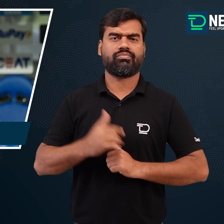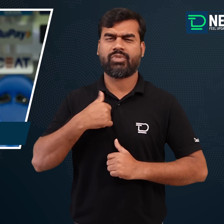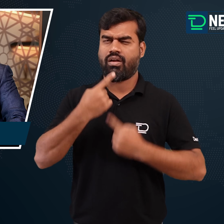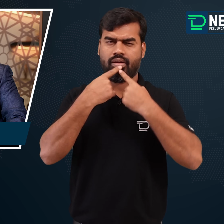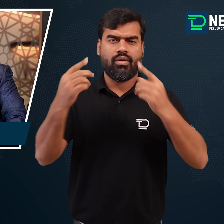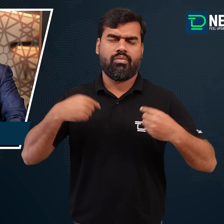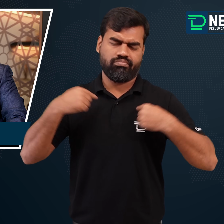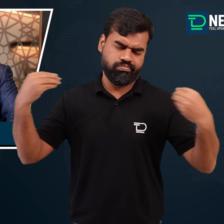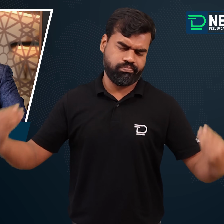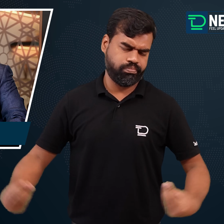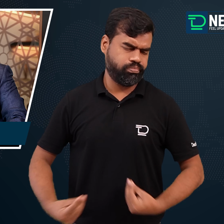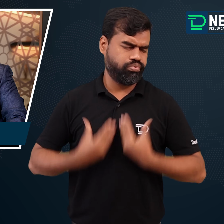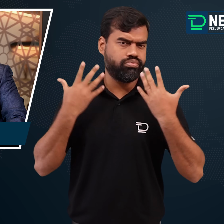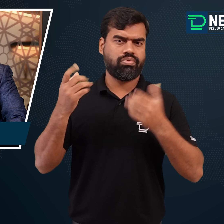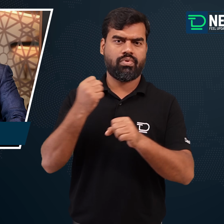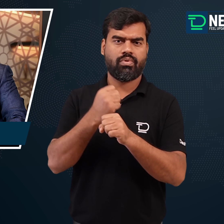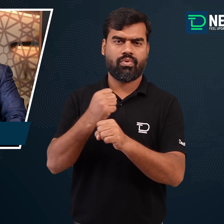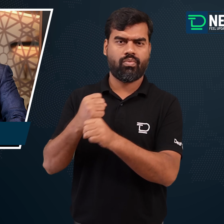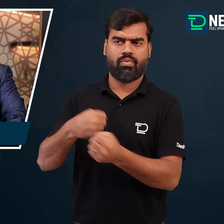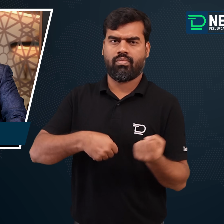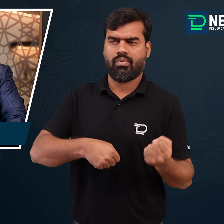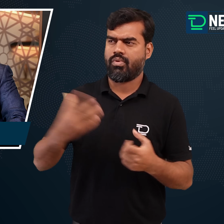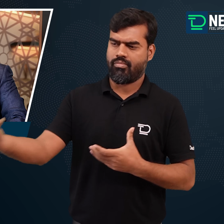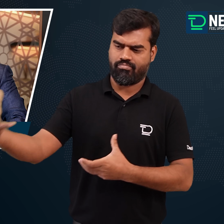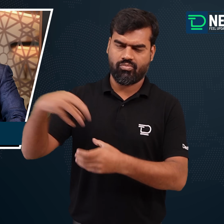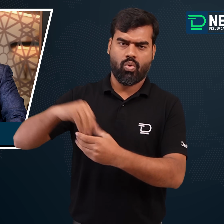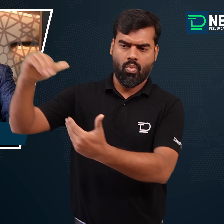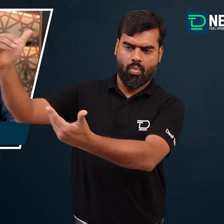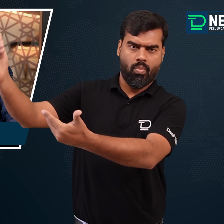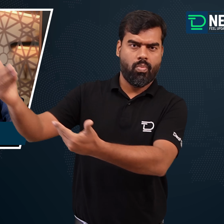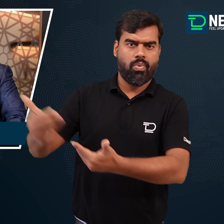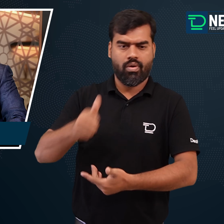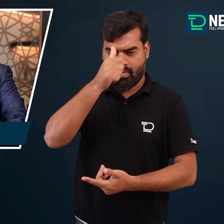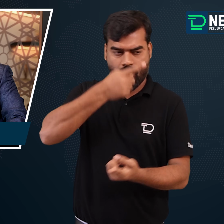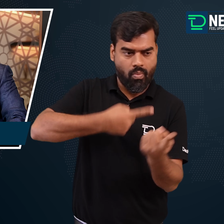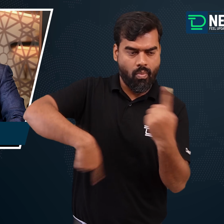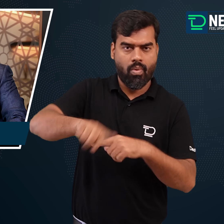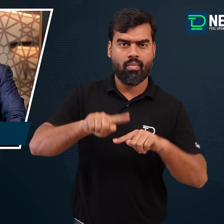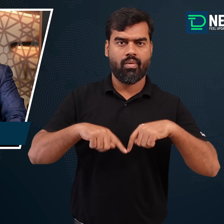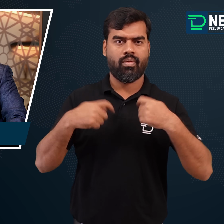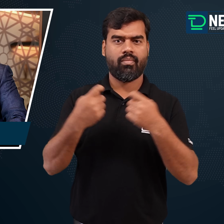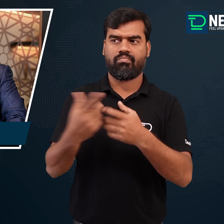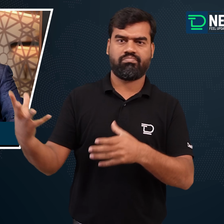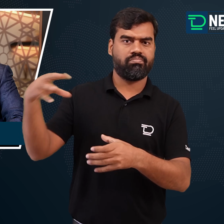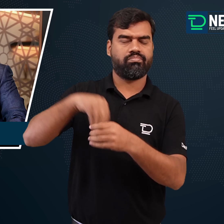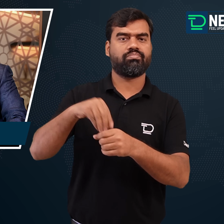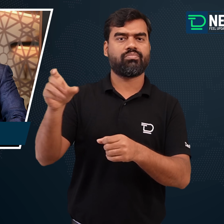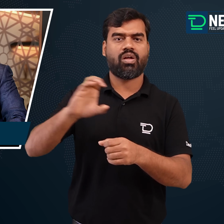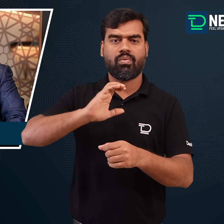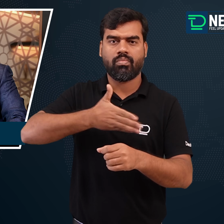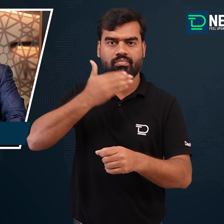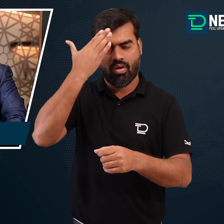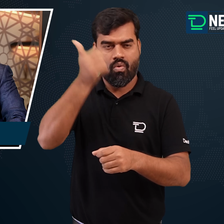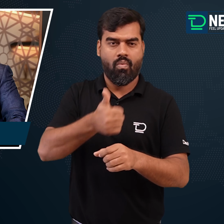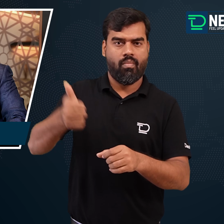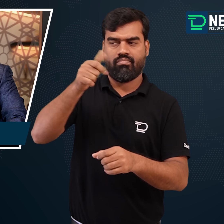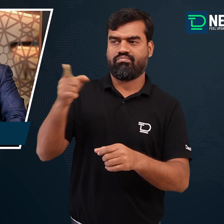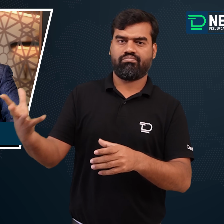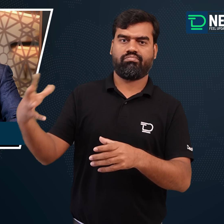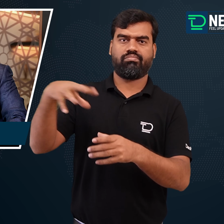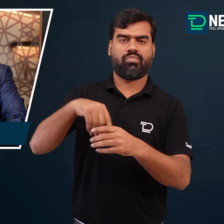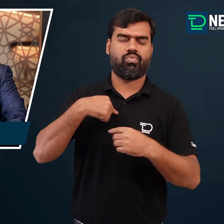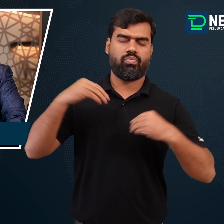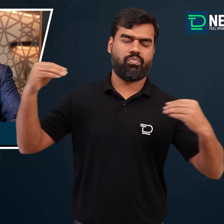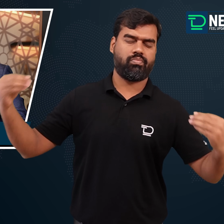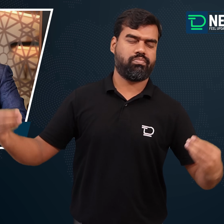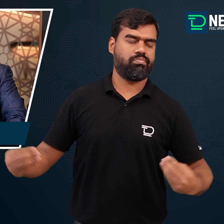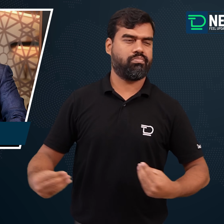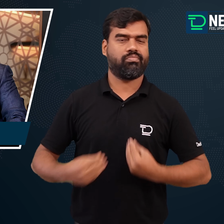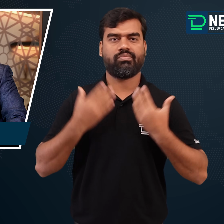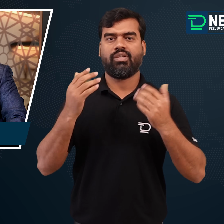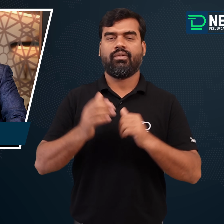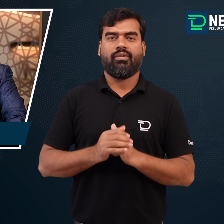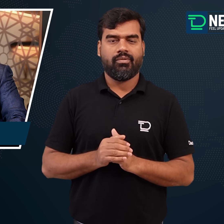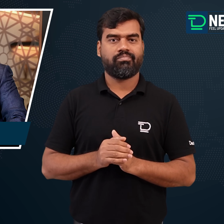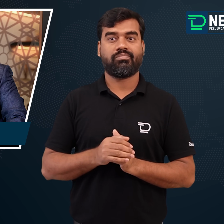"It is with immense pleasure that I welcome Mr Gautam Gambhir as the new Head Coach of the Indian Cricket Team.